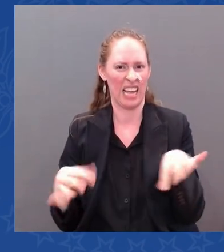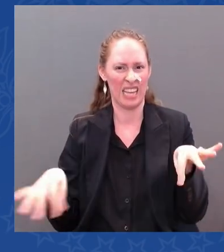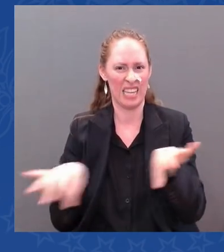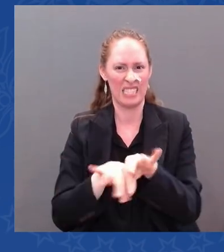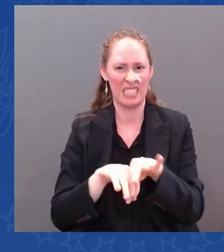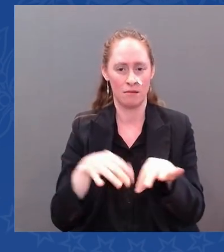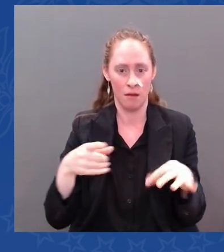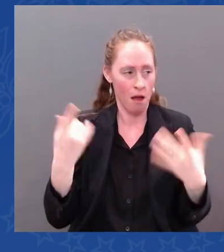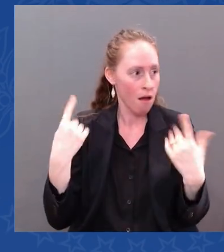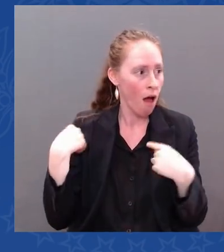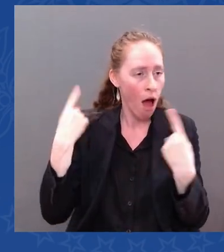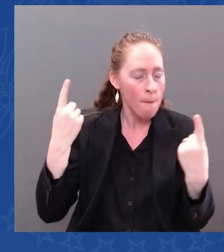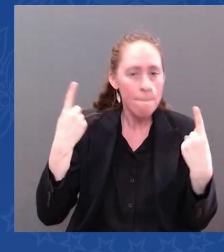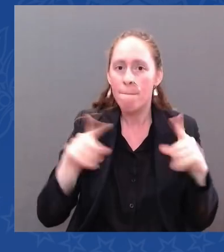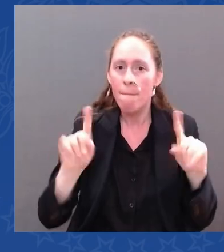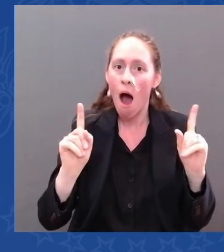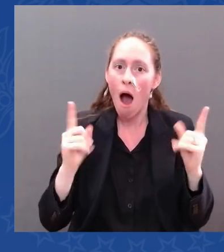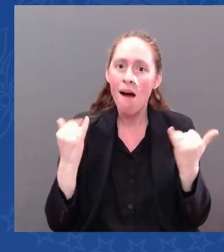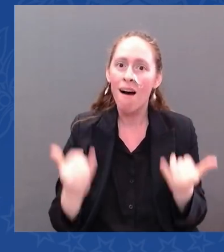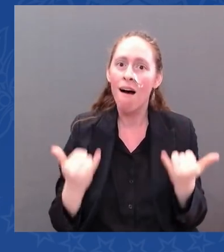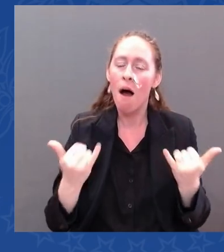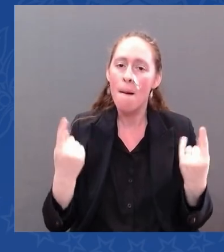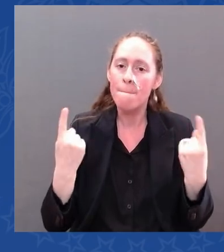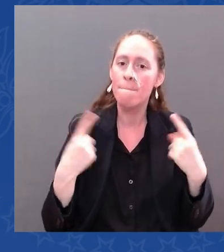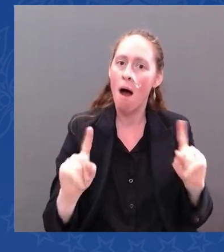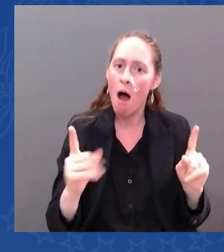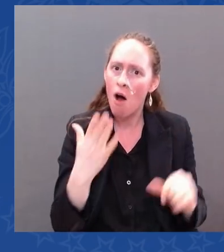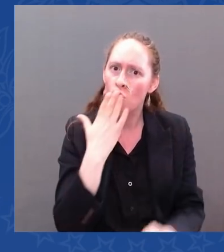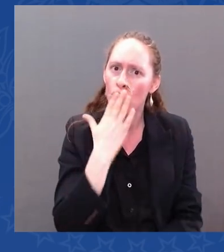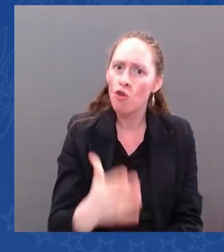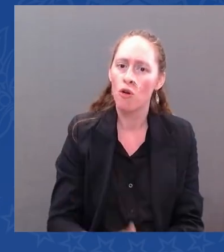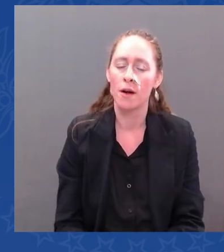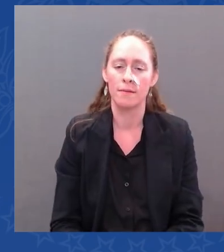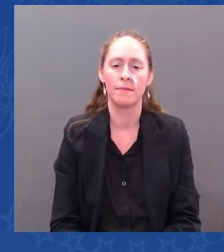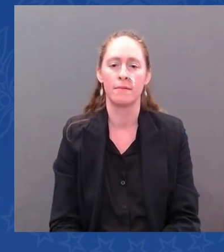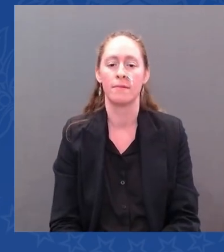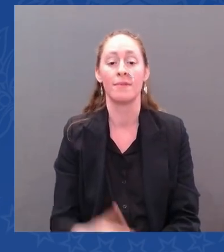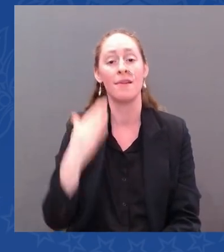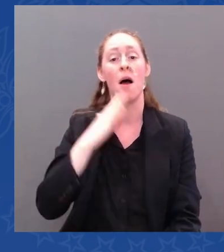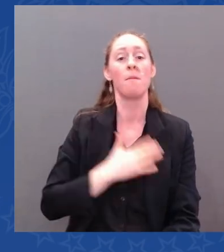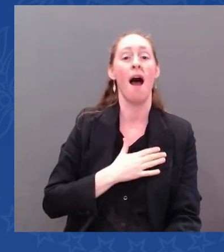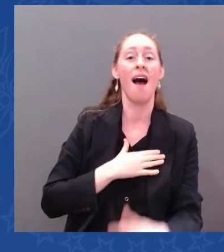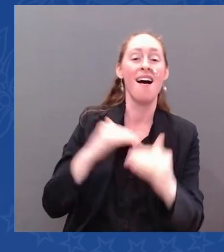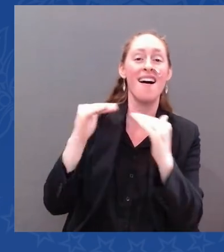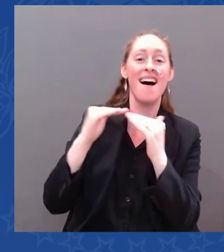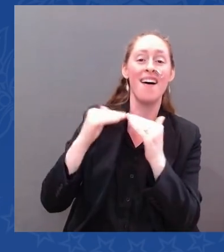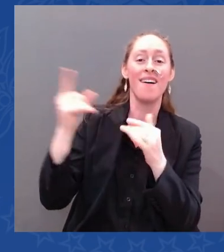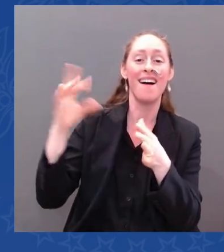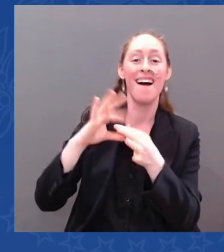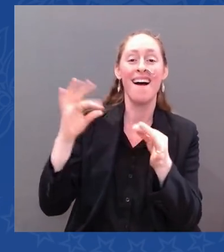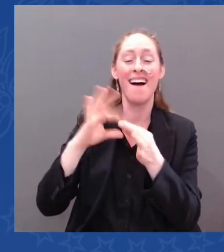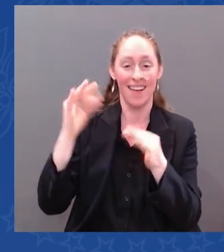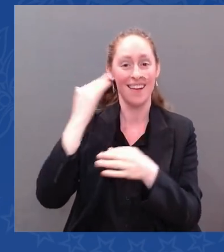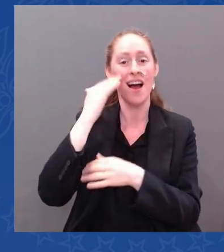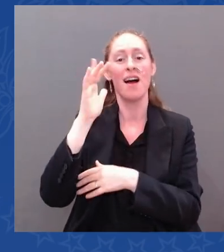We're not going to talk about the Rust Belt anymore; we're going to talk about new, expanded manufacturing capacity in the Middle --